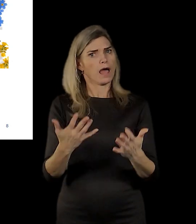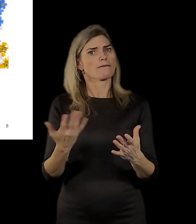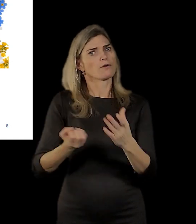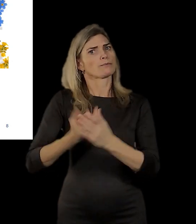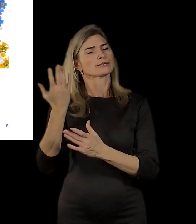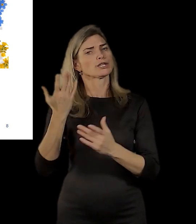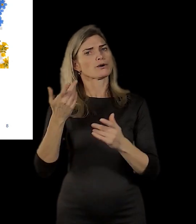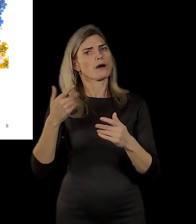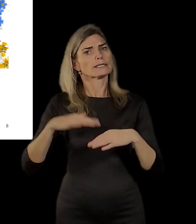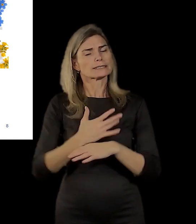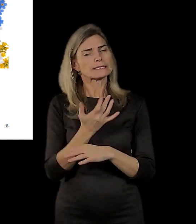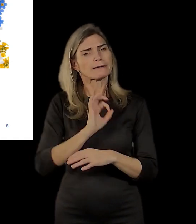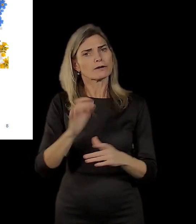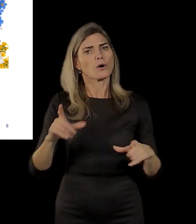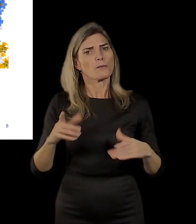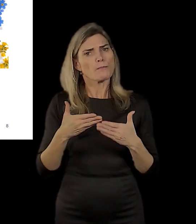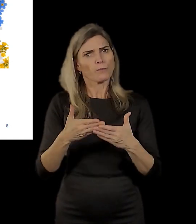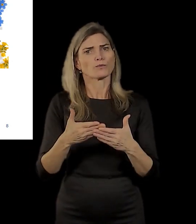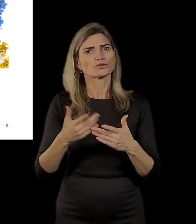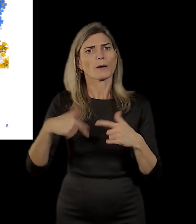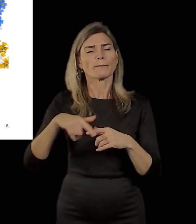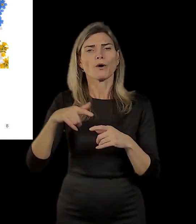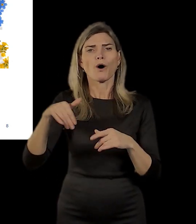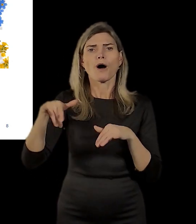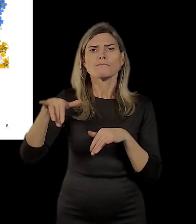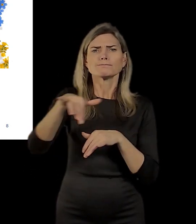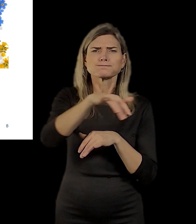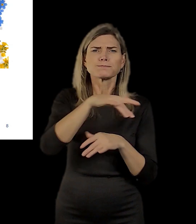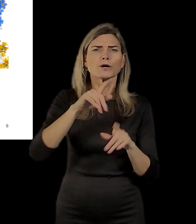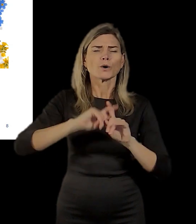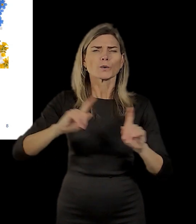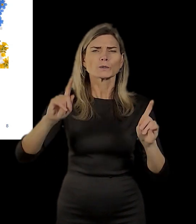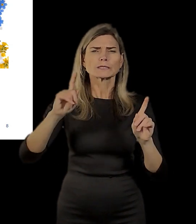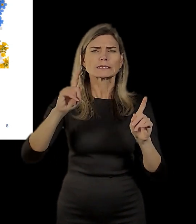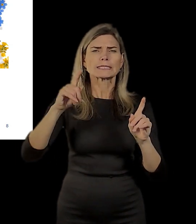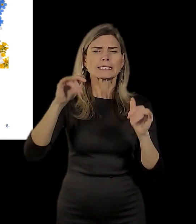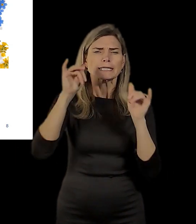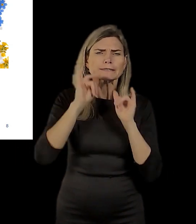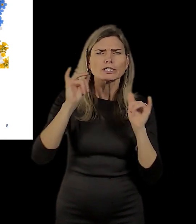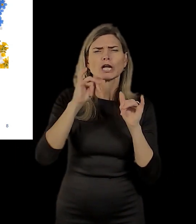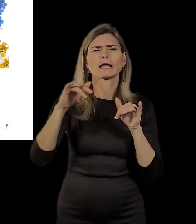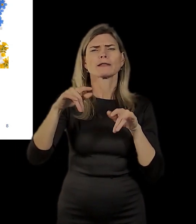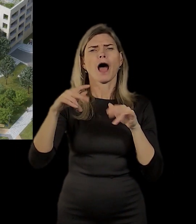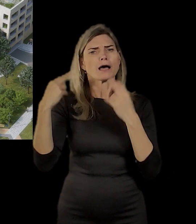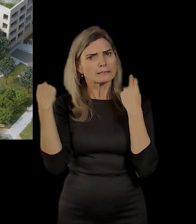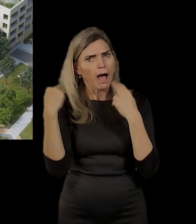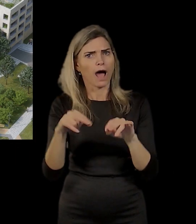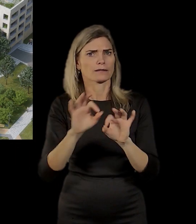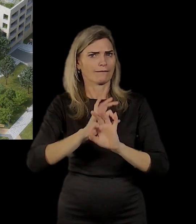As for energy, a huge topic these days, our buildings